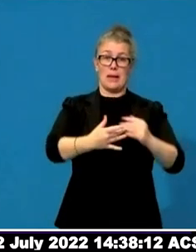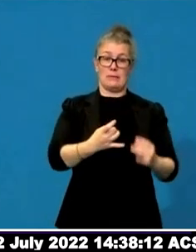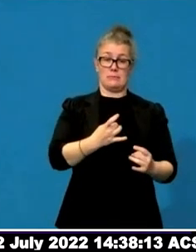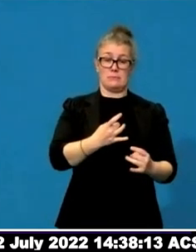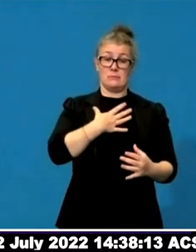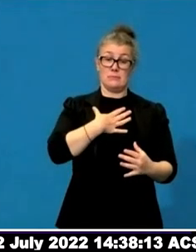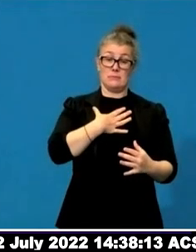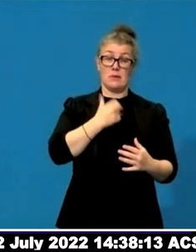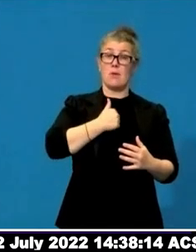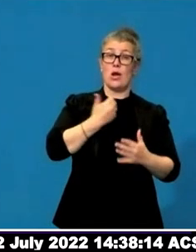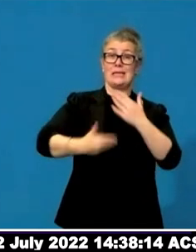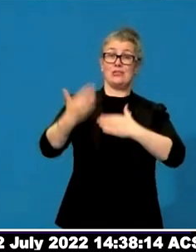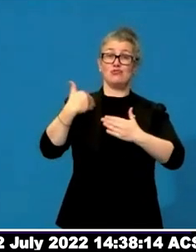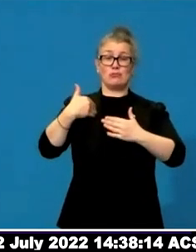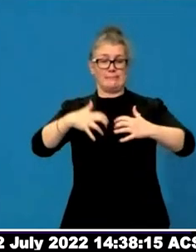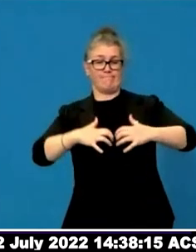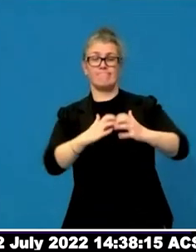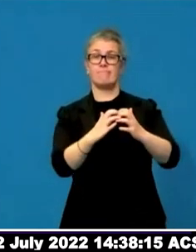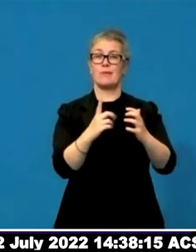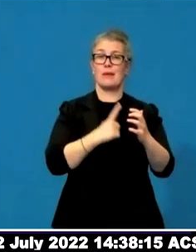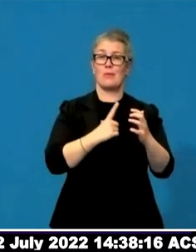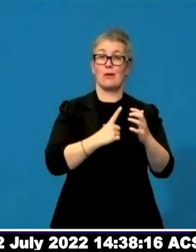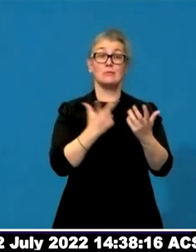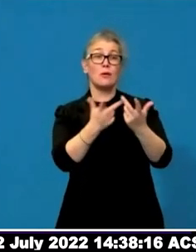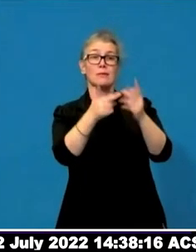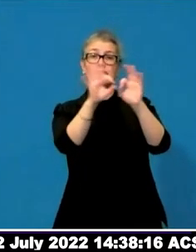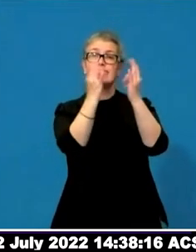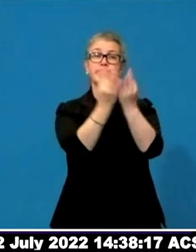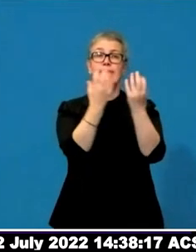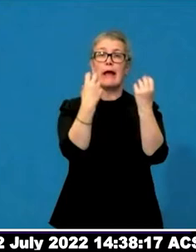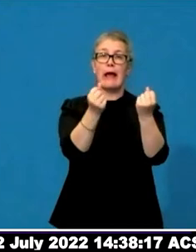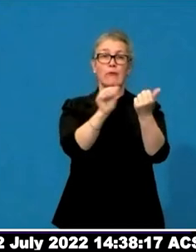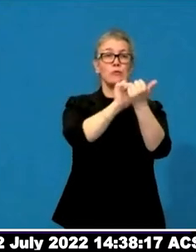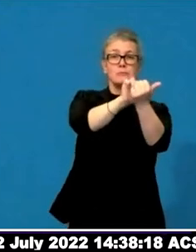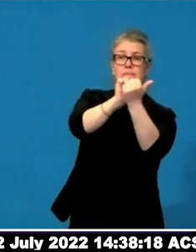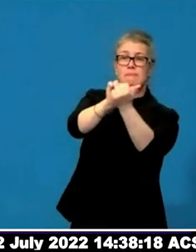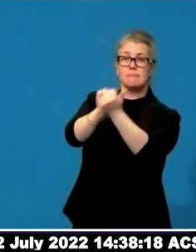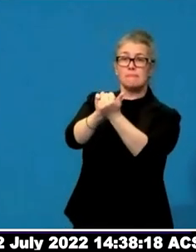So we do work with other organisations, and the funding does not come through the NDIA.